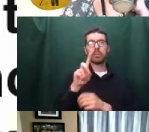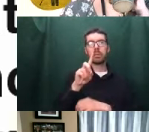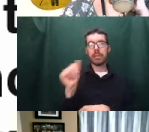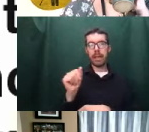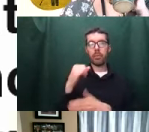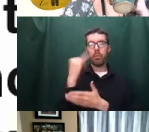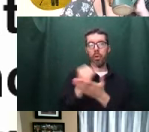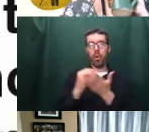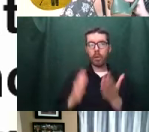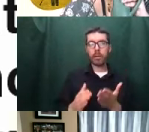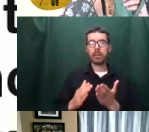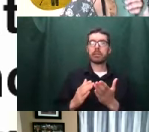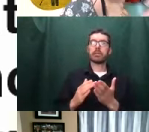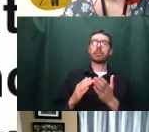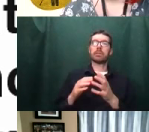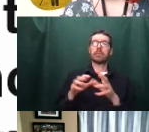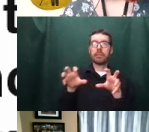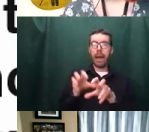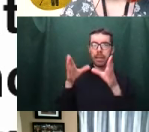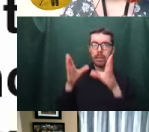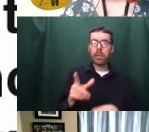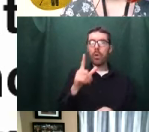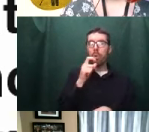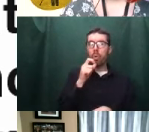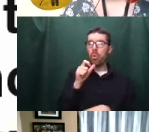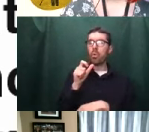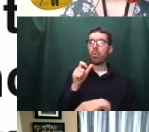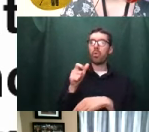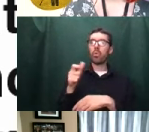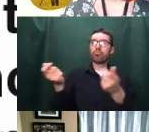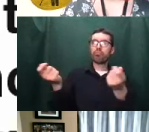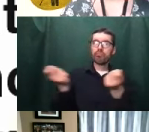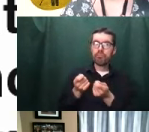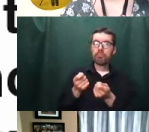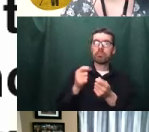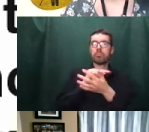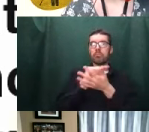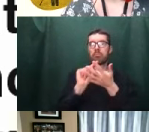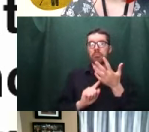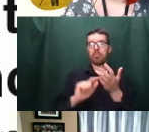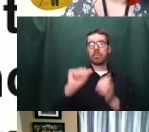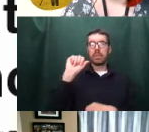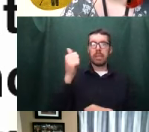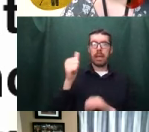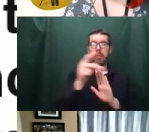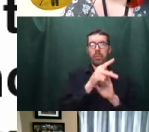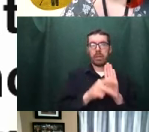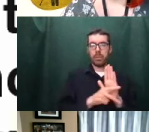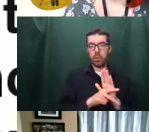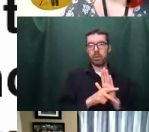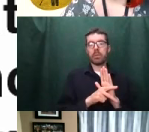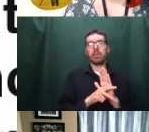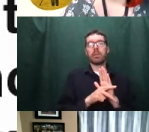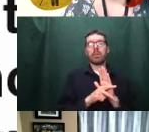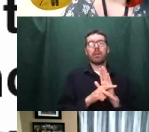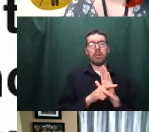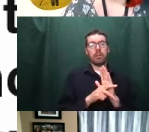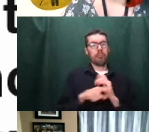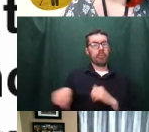who, um, brought together these principles and, um, who do a lot of work in the disability